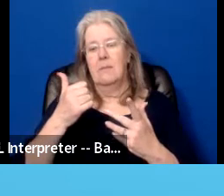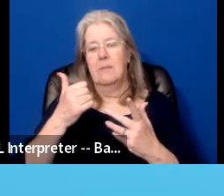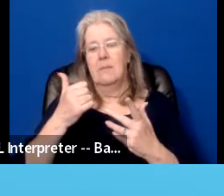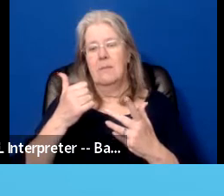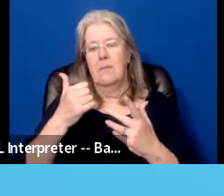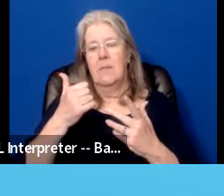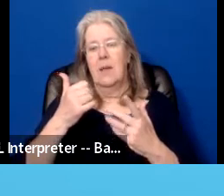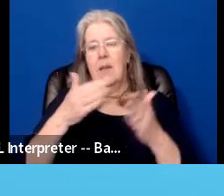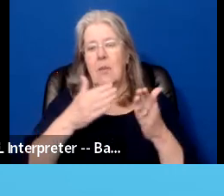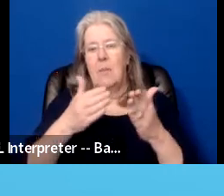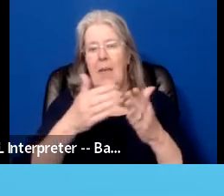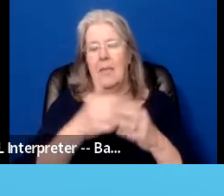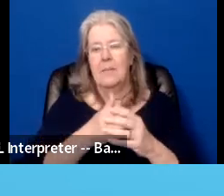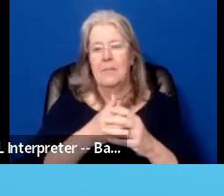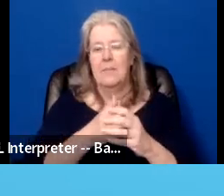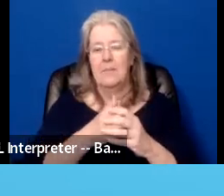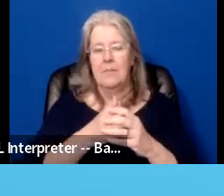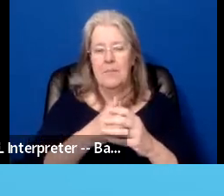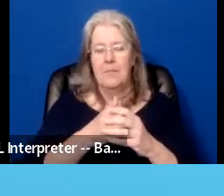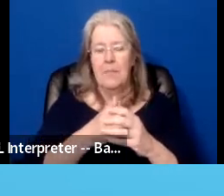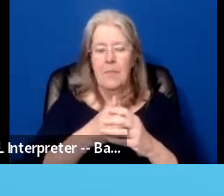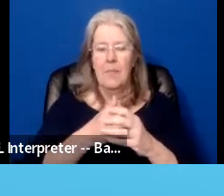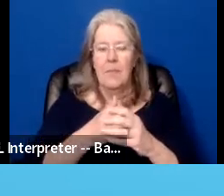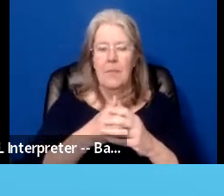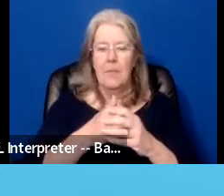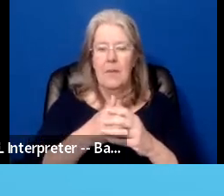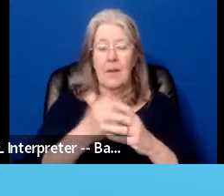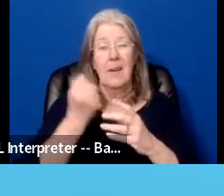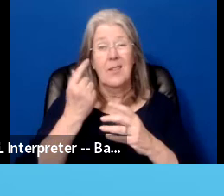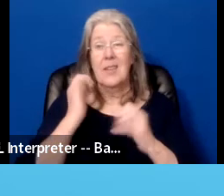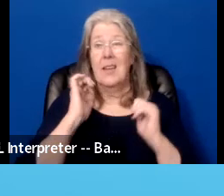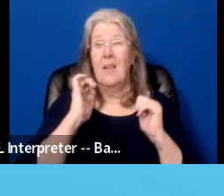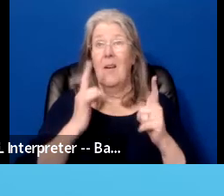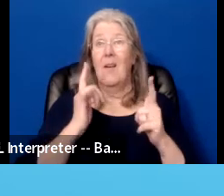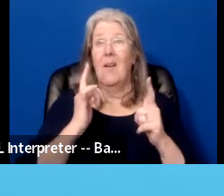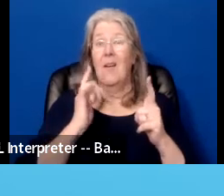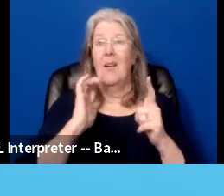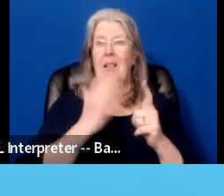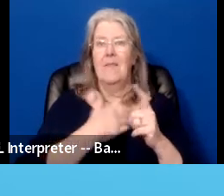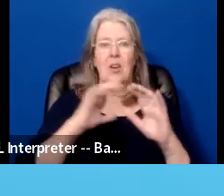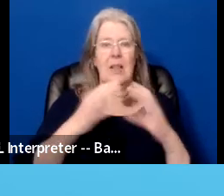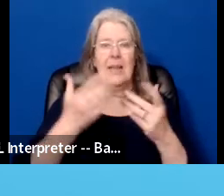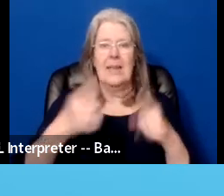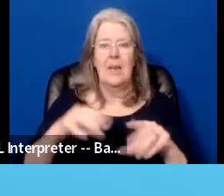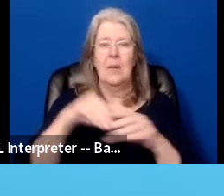which is all -- which all takes place indoors. Do you have any insights about this dilemma?